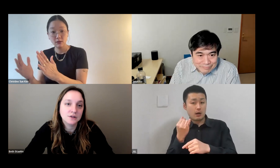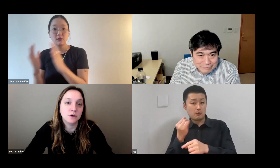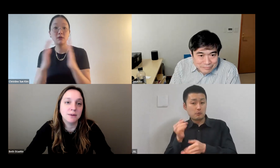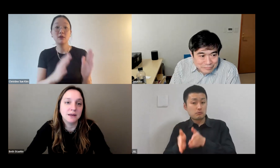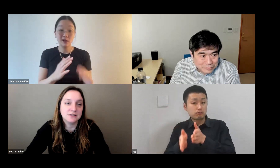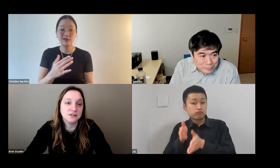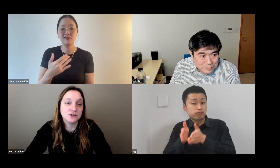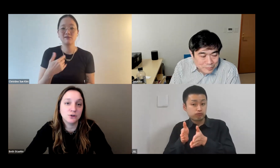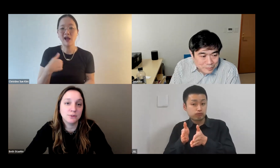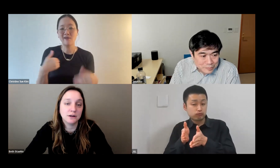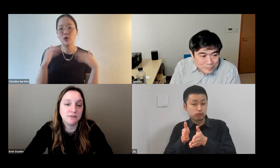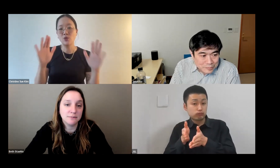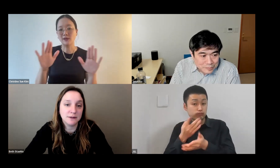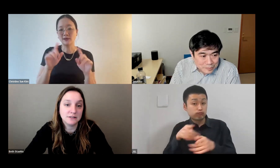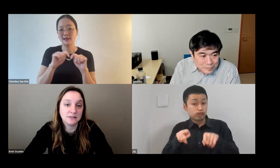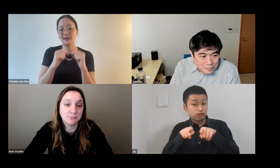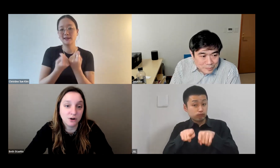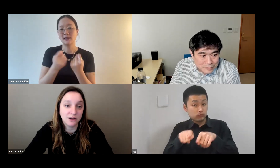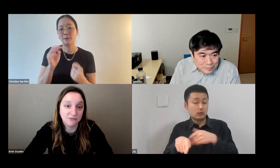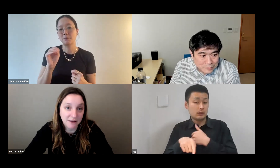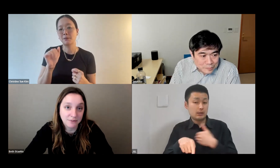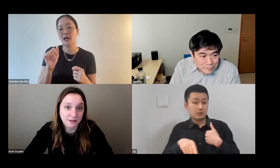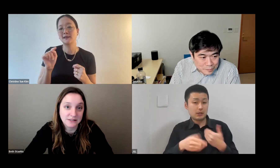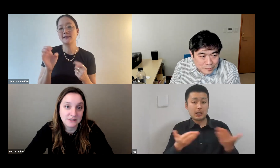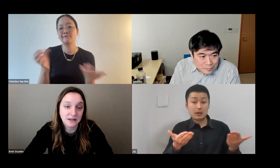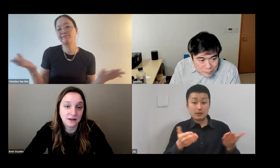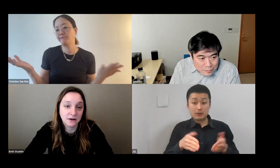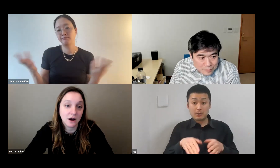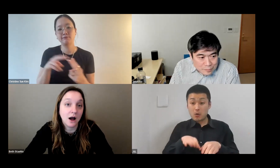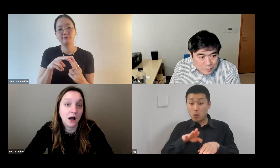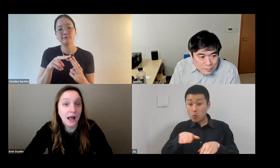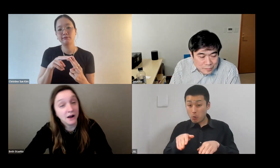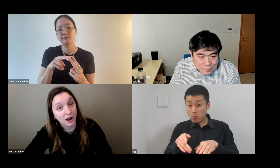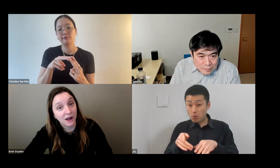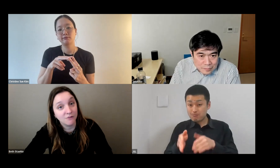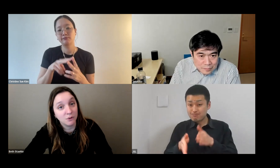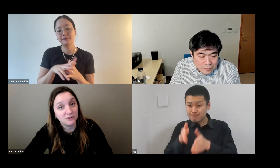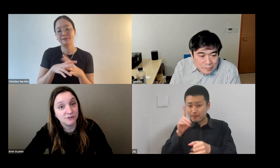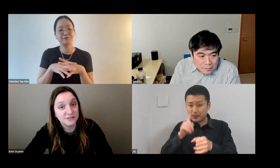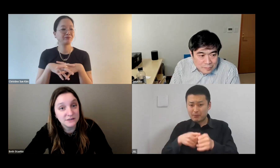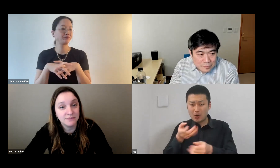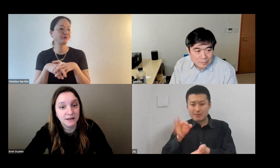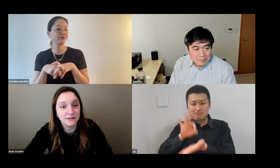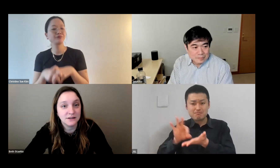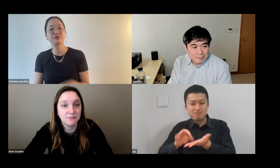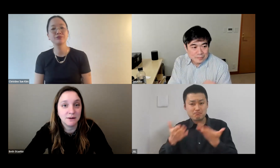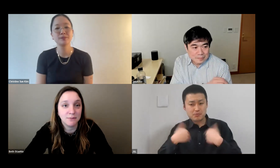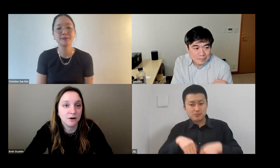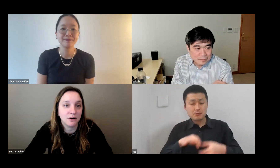So because of the German government supporting families and I have a wonderful teammate in my partner,